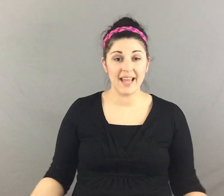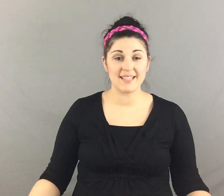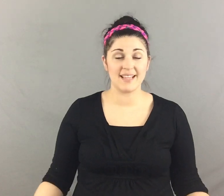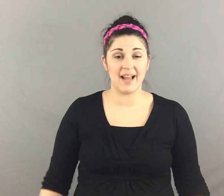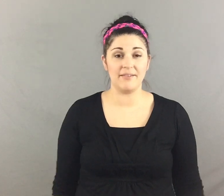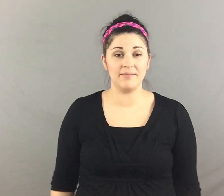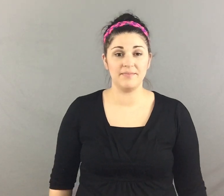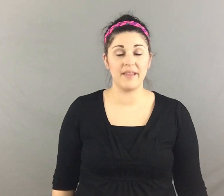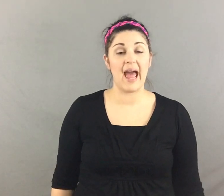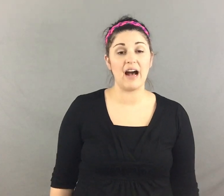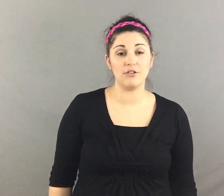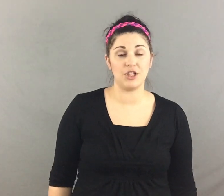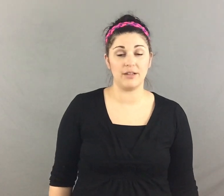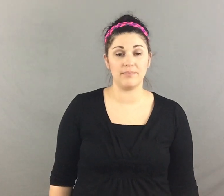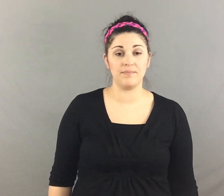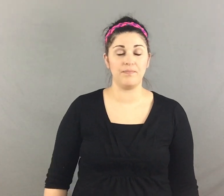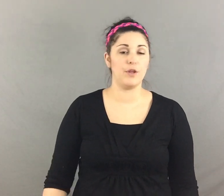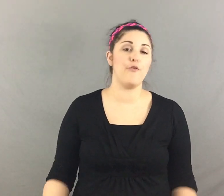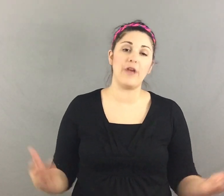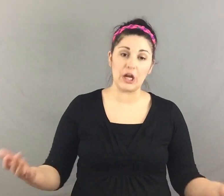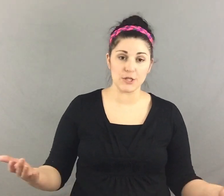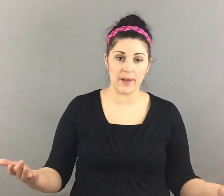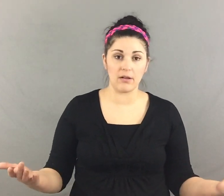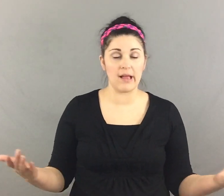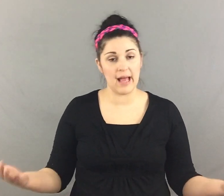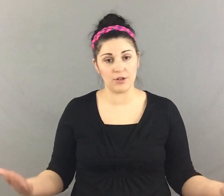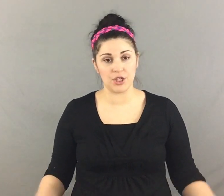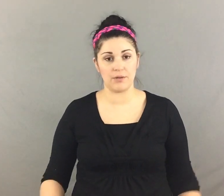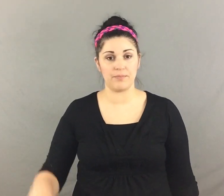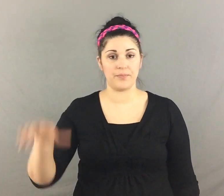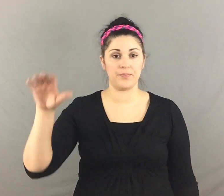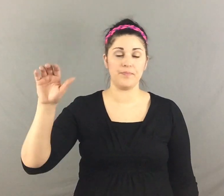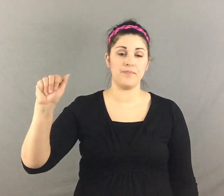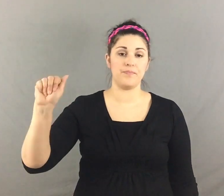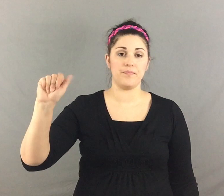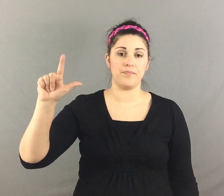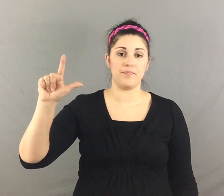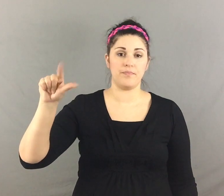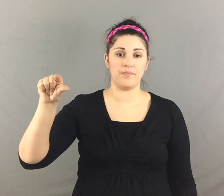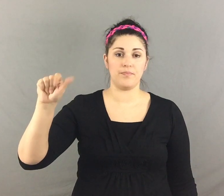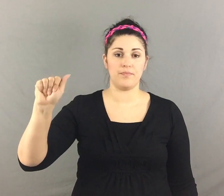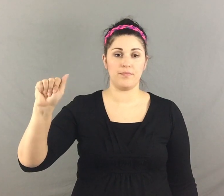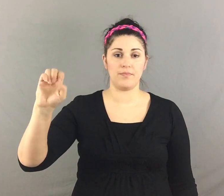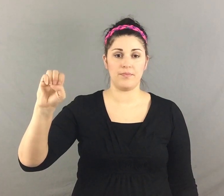Next sign. Algae. You finger spell algae. Okay,